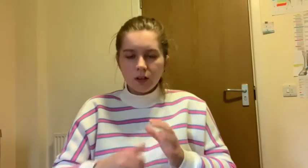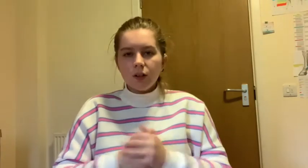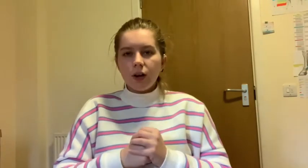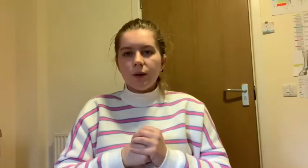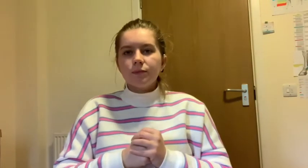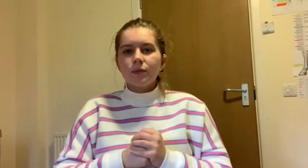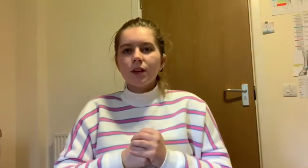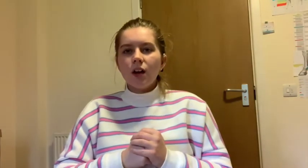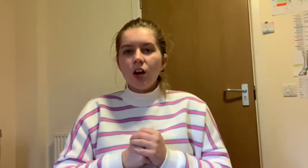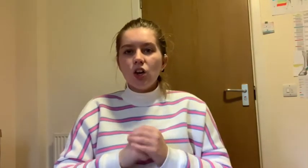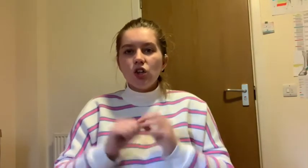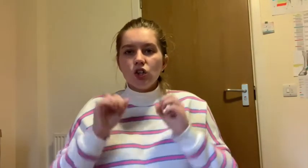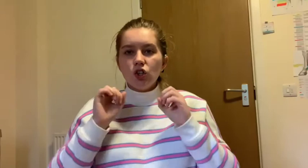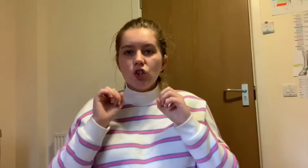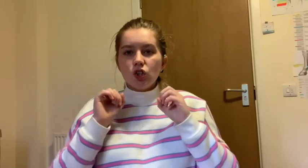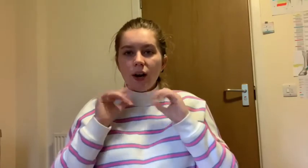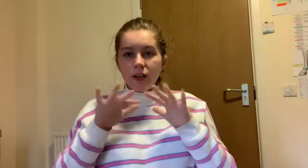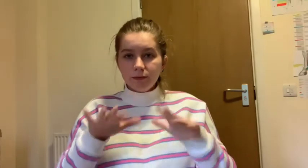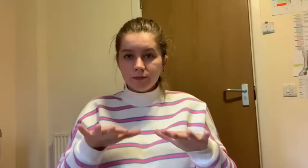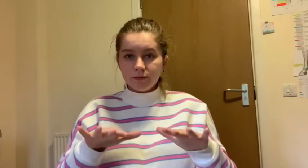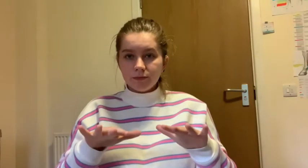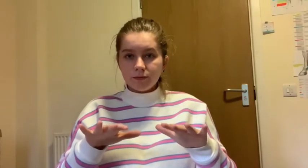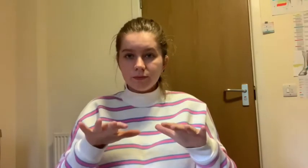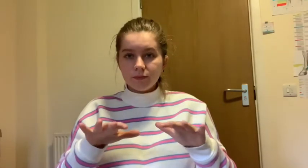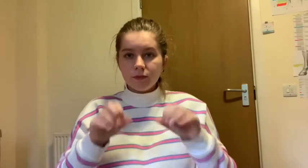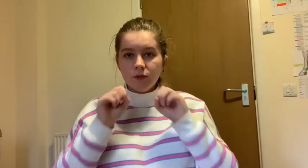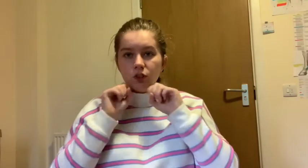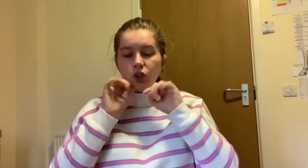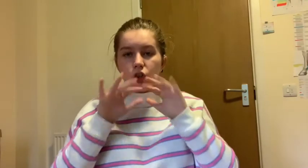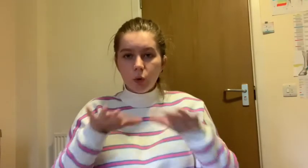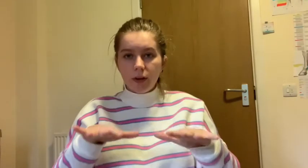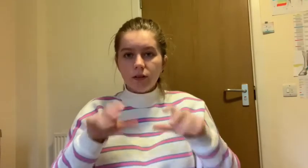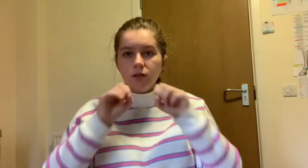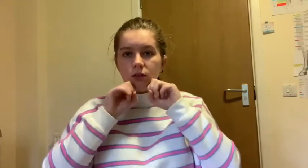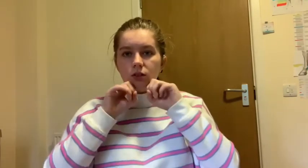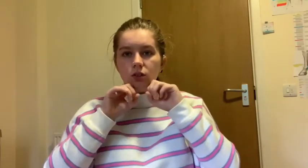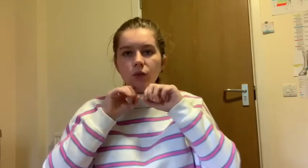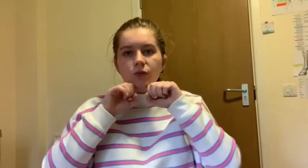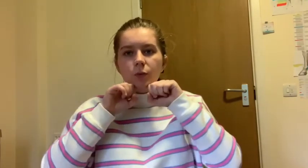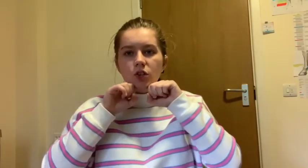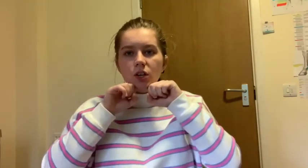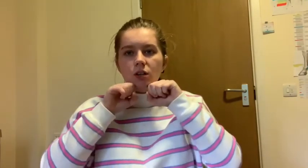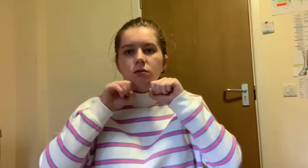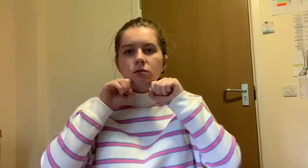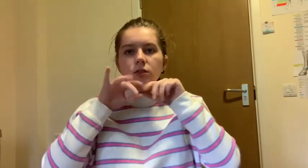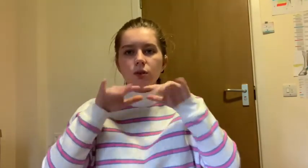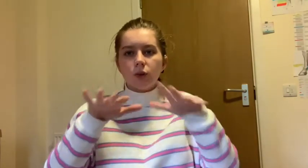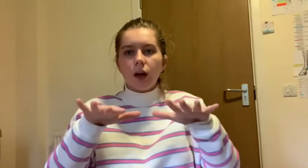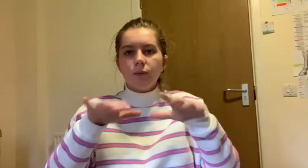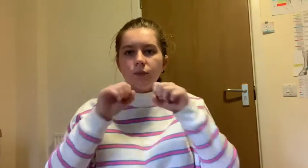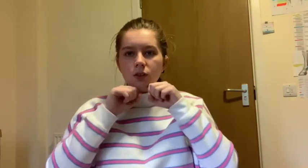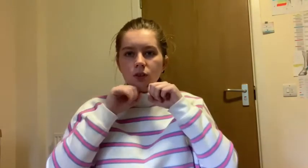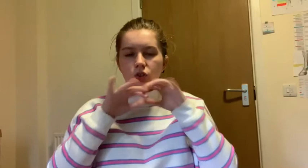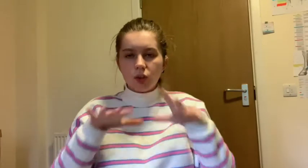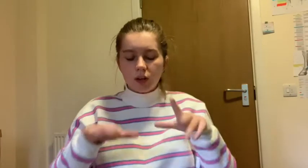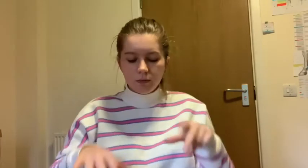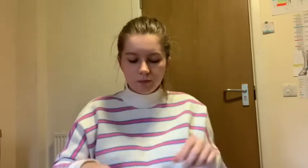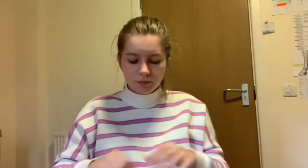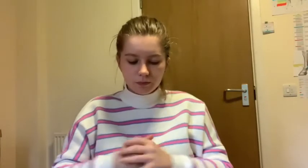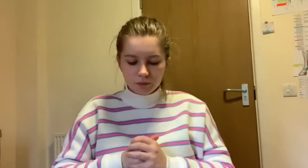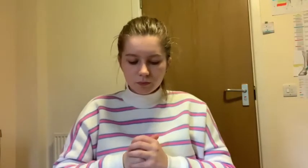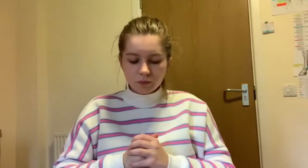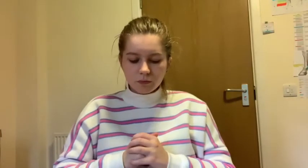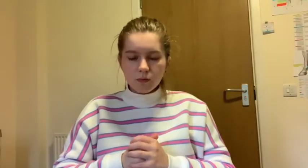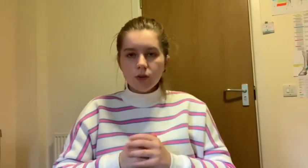Ok. "Shining" so you're glowing, so from your chin you do that, shining